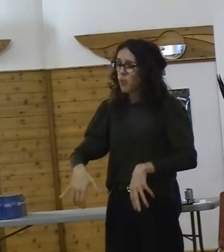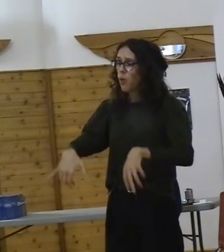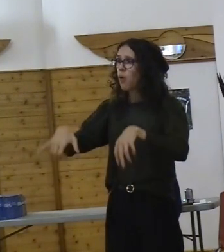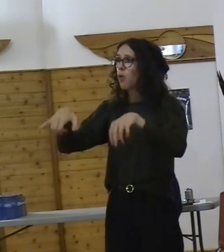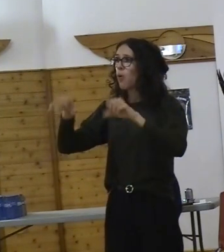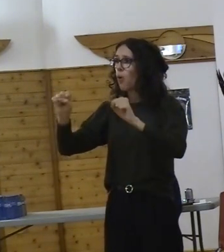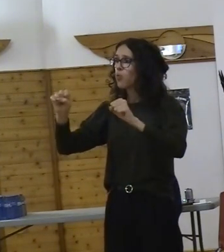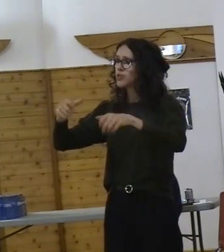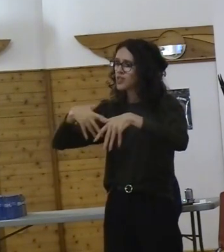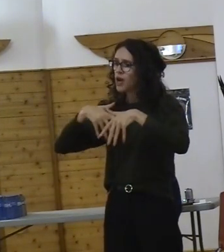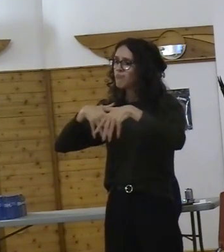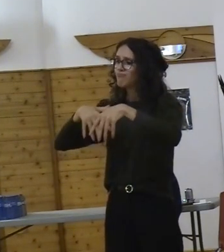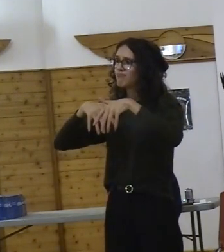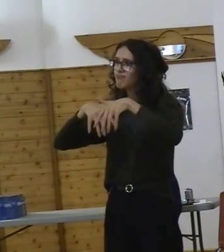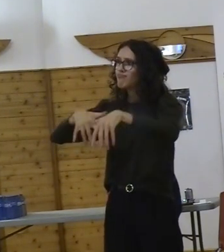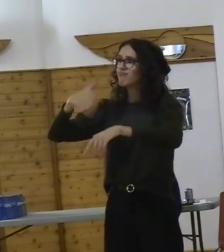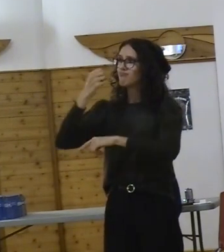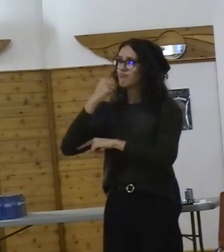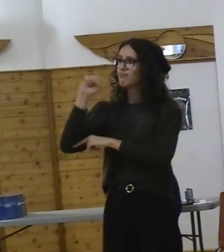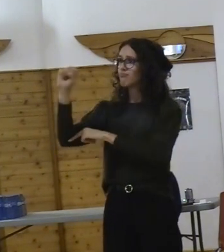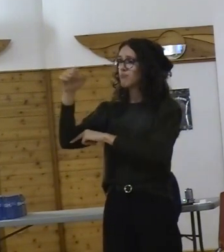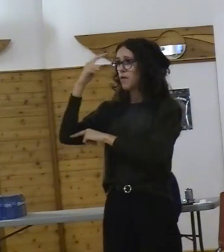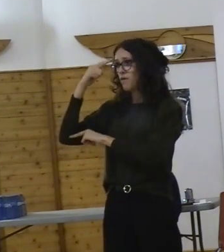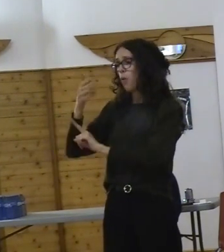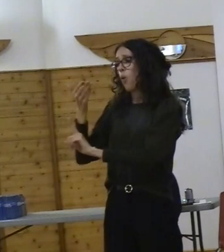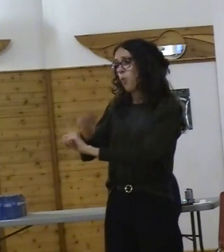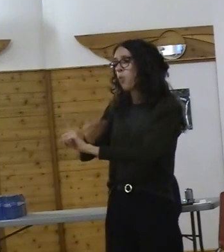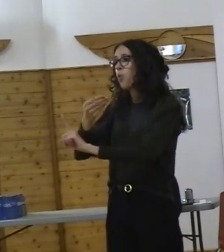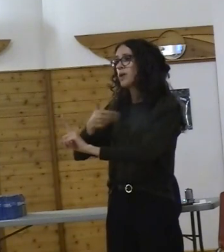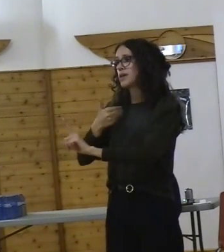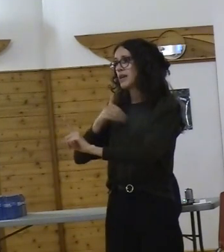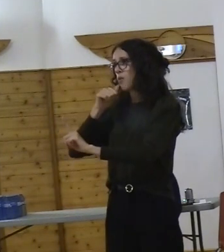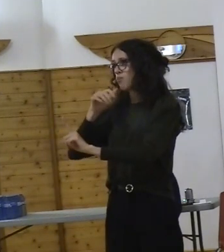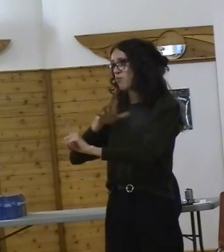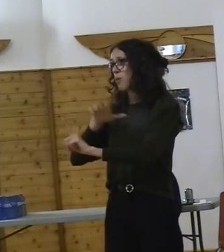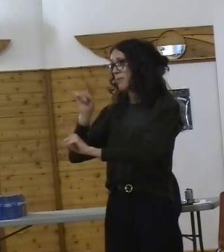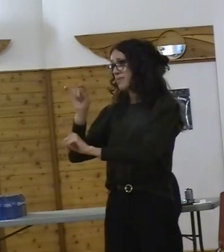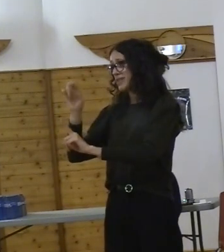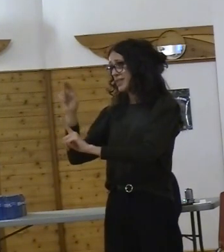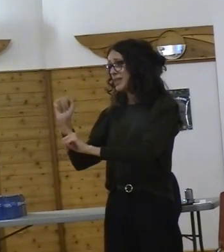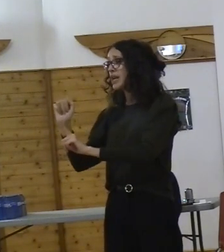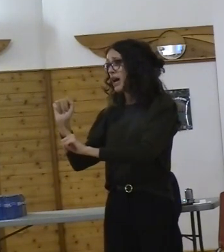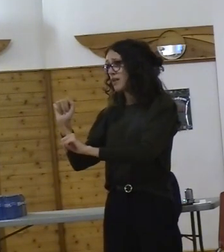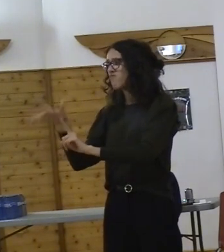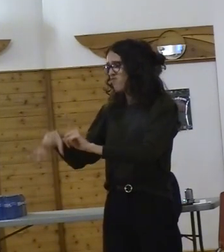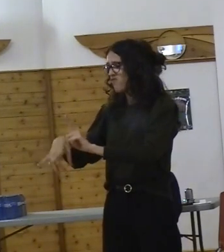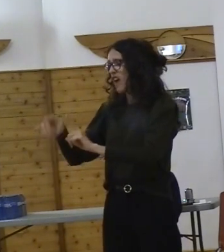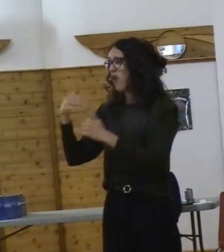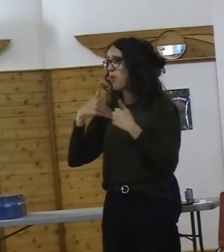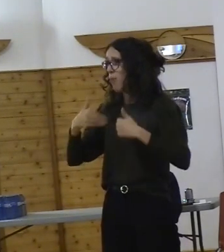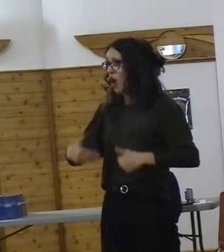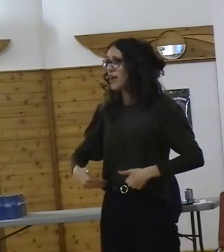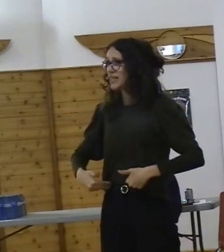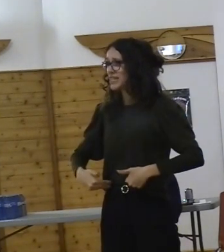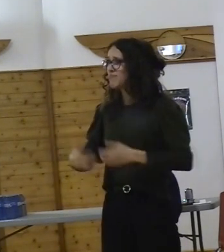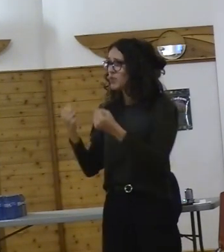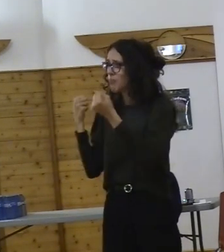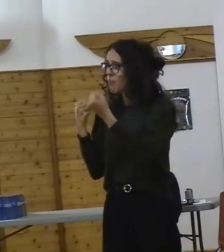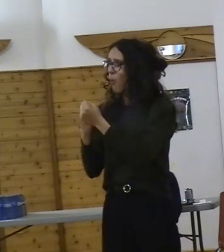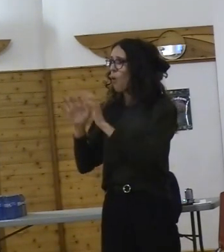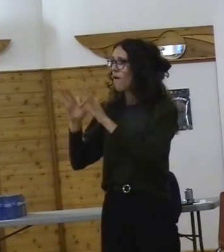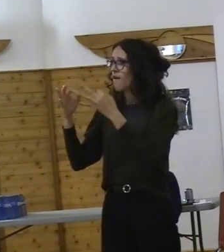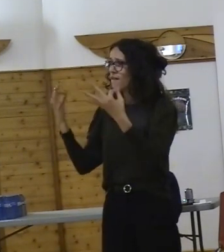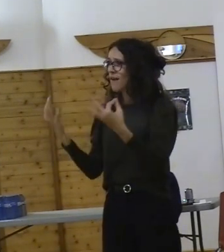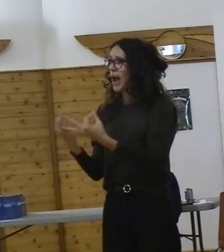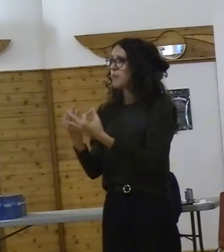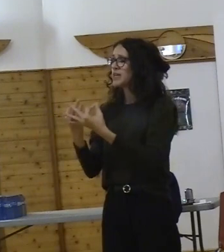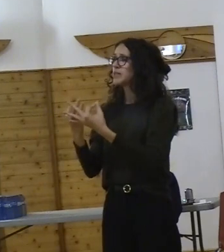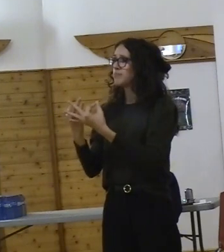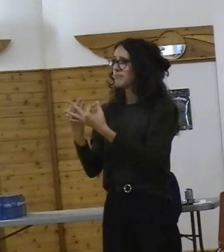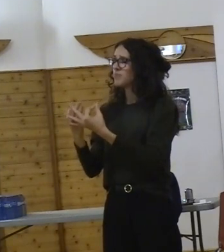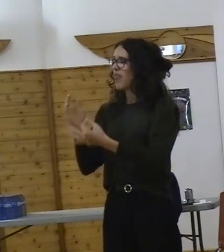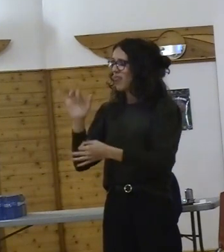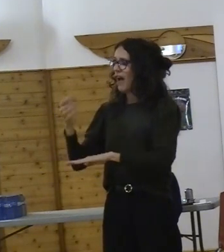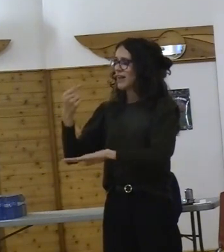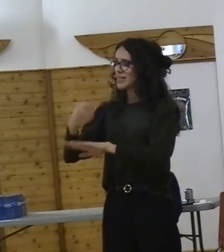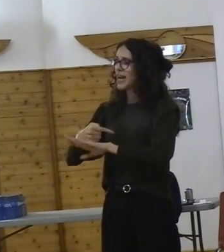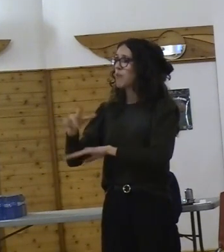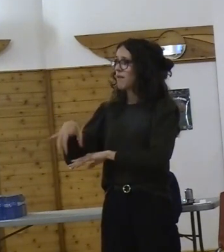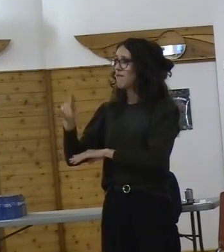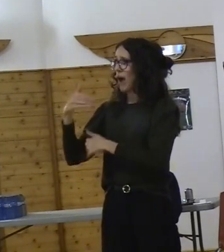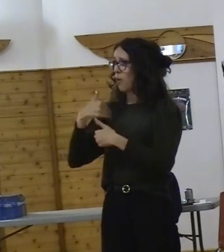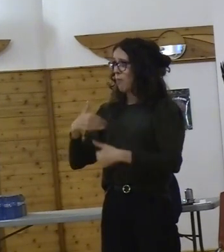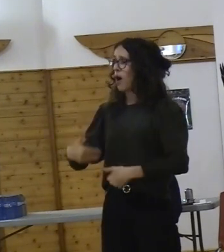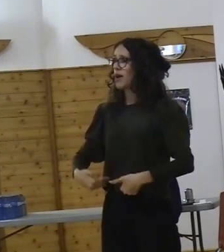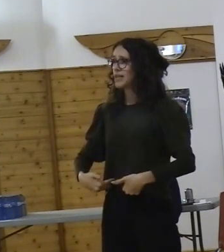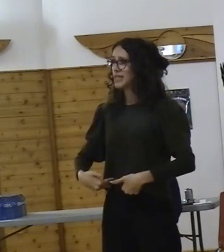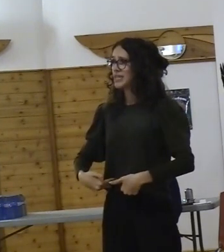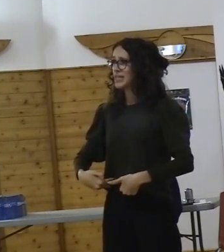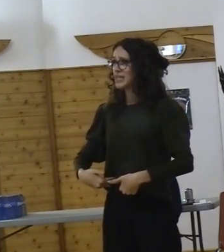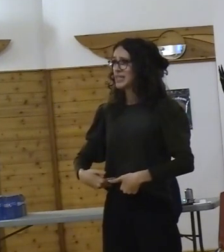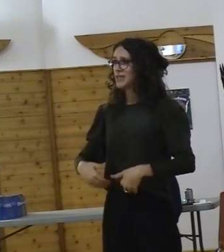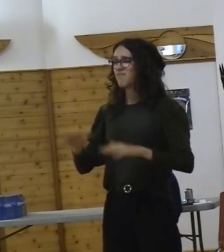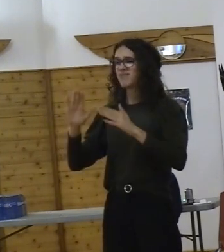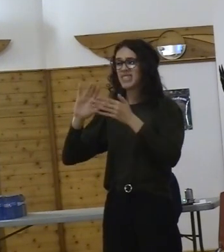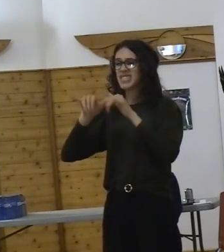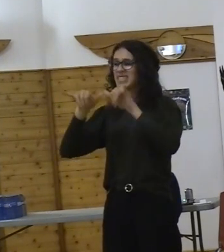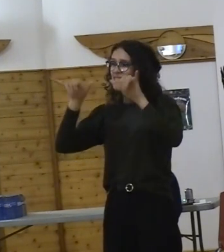Who spoke about the injustices she faced, how they failed her, and how those same injustices were passed down to him through the child welfare system. Forced to be homeless by systems that were meant to protect your safety.